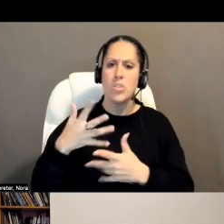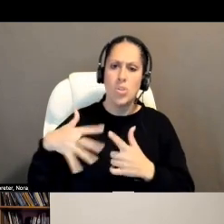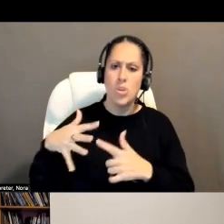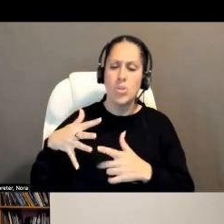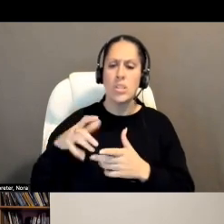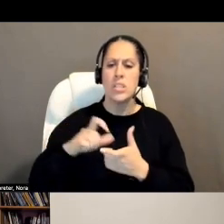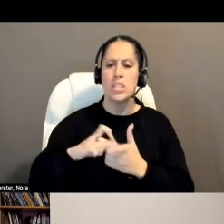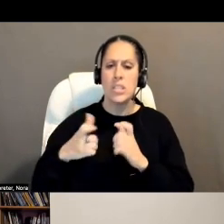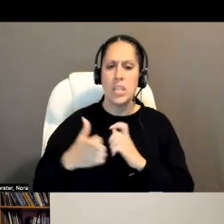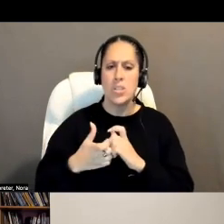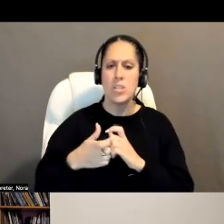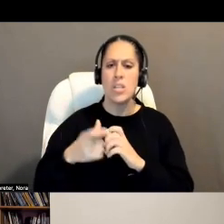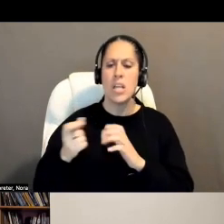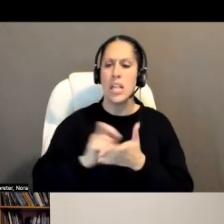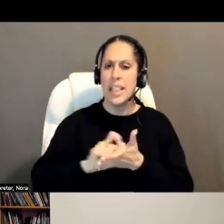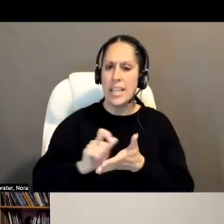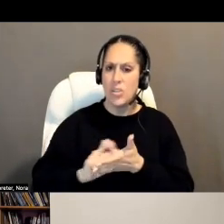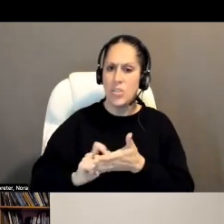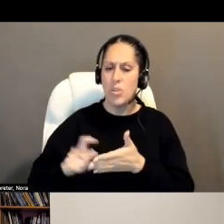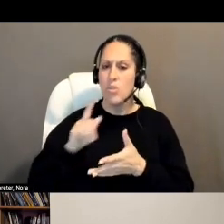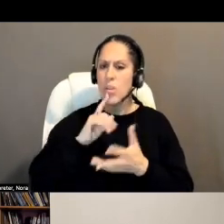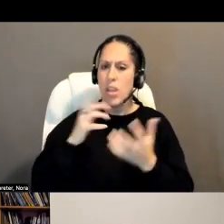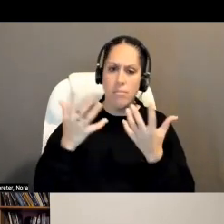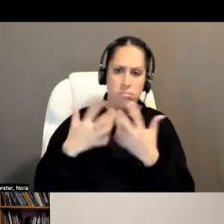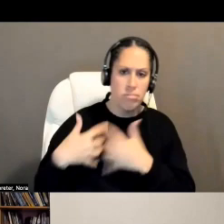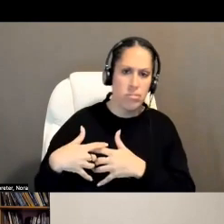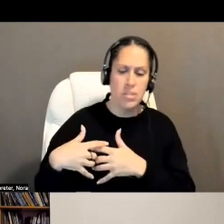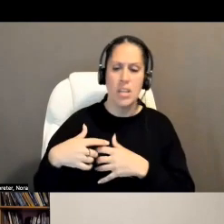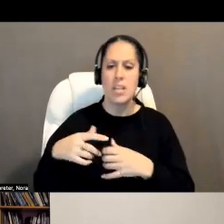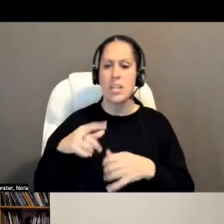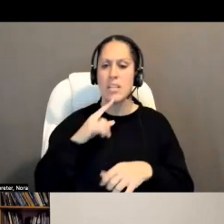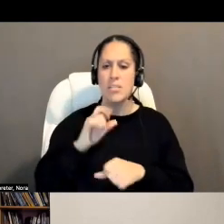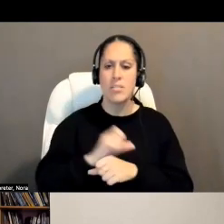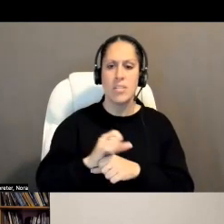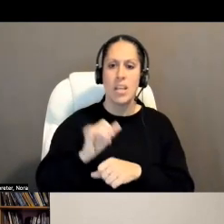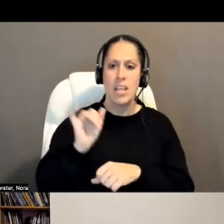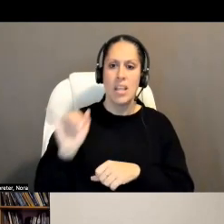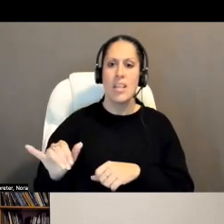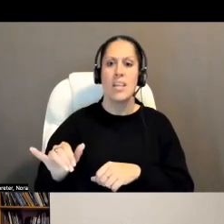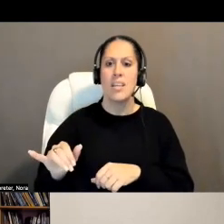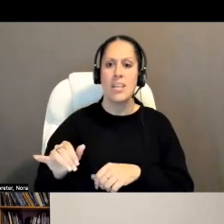literature all go together, because they *do*. But we don't-- I, that's like right up my